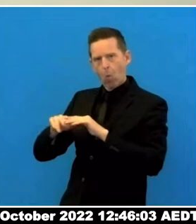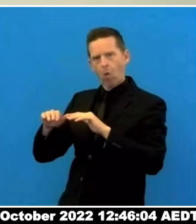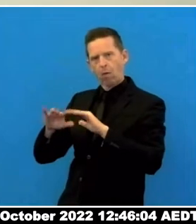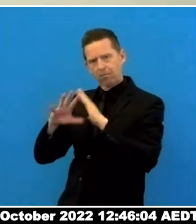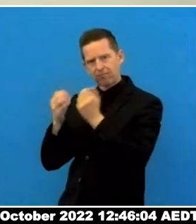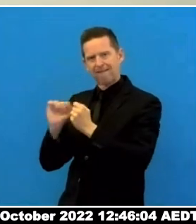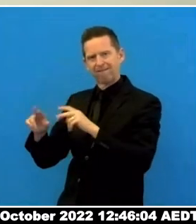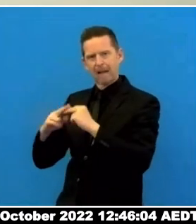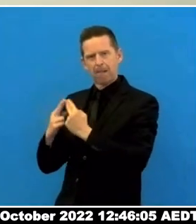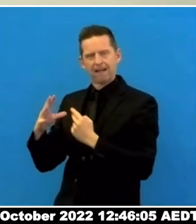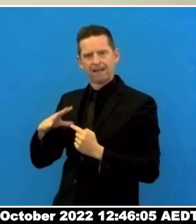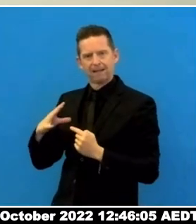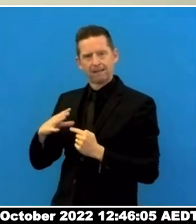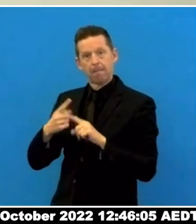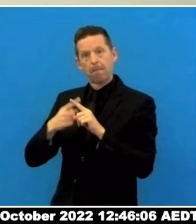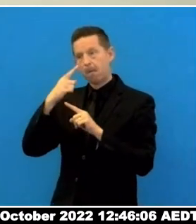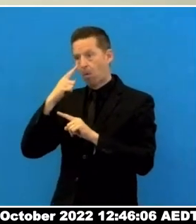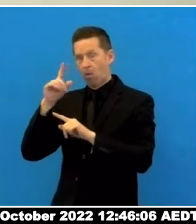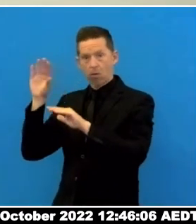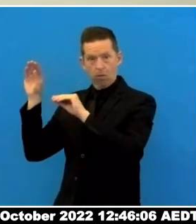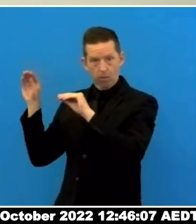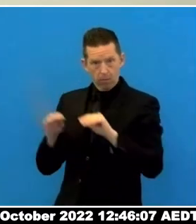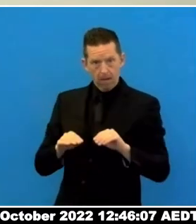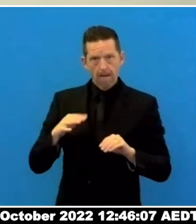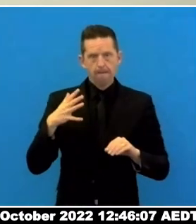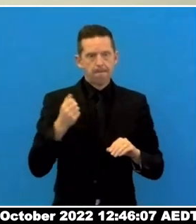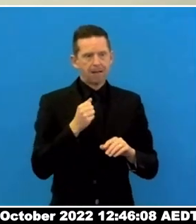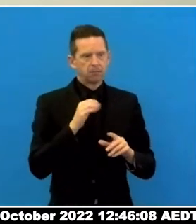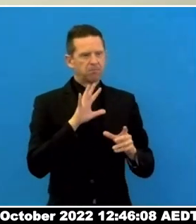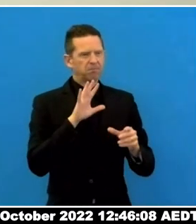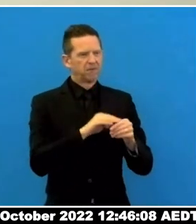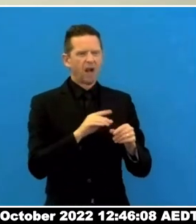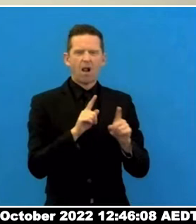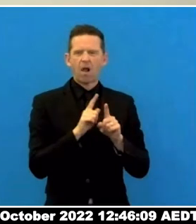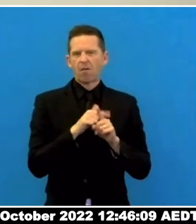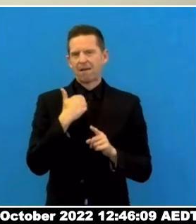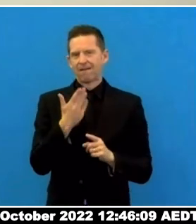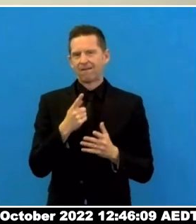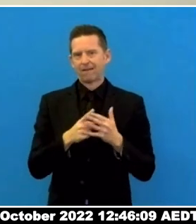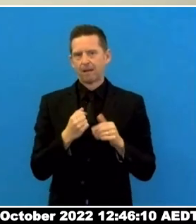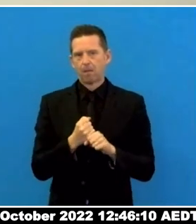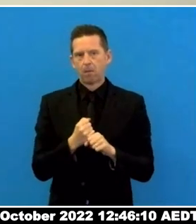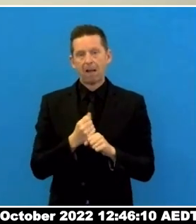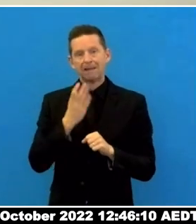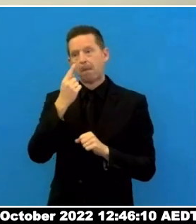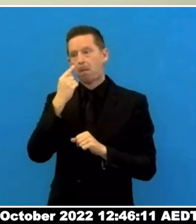and their absolute need to engage in settlement. So, in some places, it meant that they weren't able to access English classes